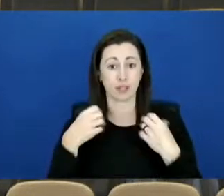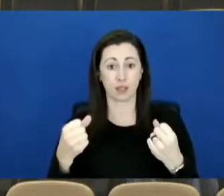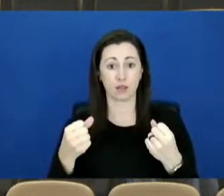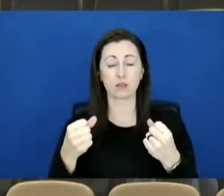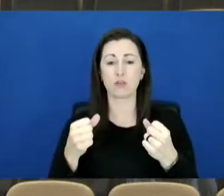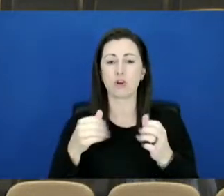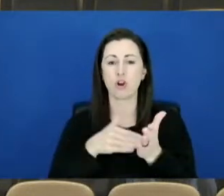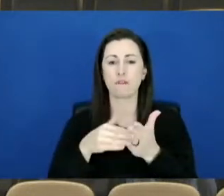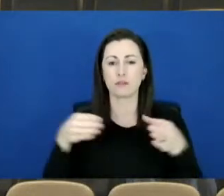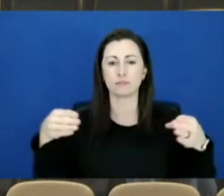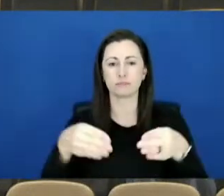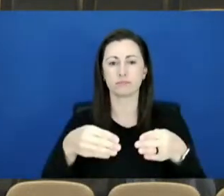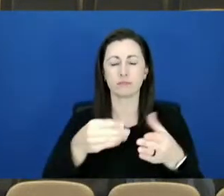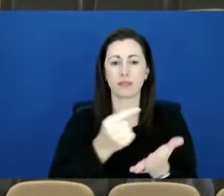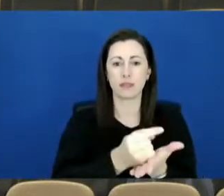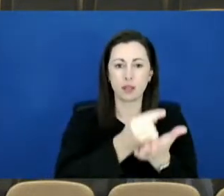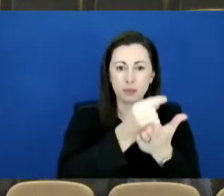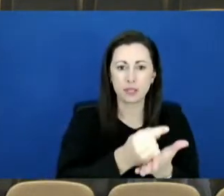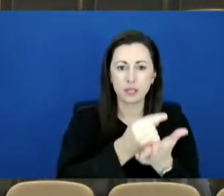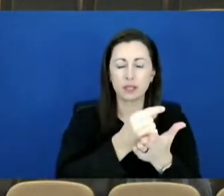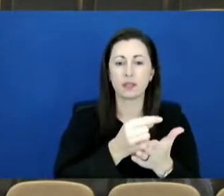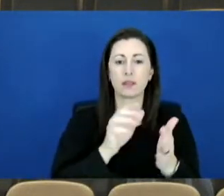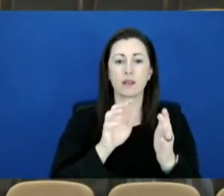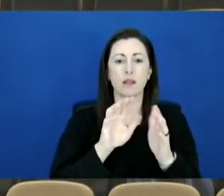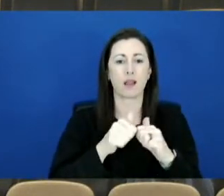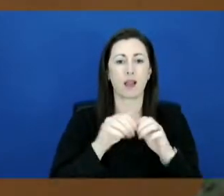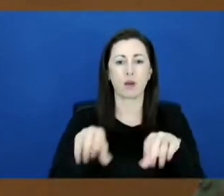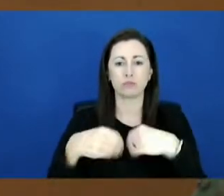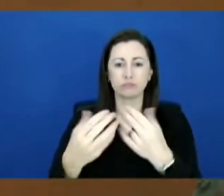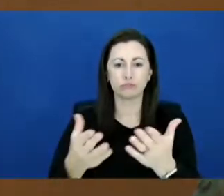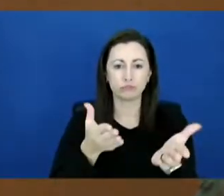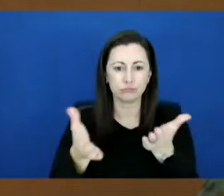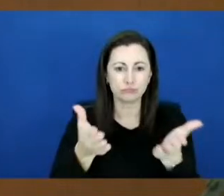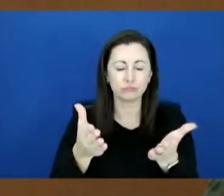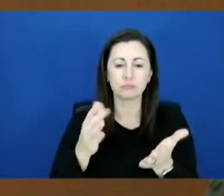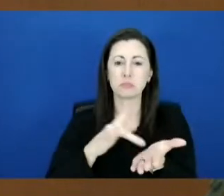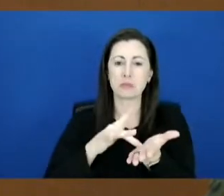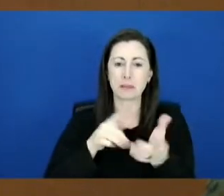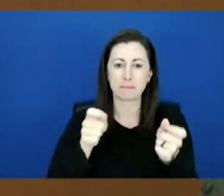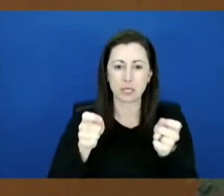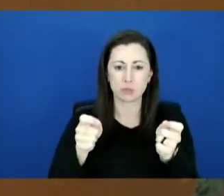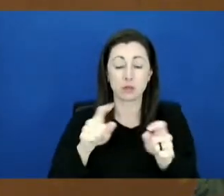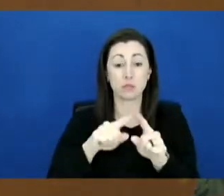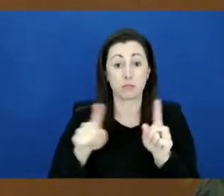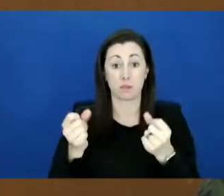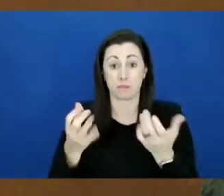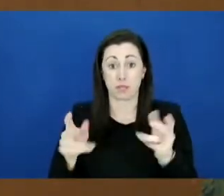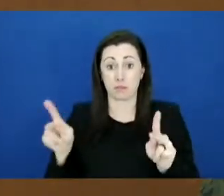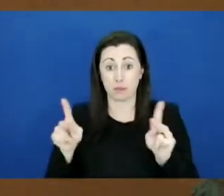WHEN WE TALK ABOUT MENTAL HEALTH, A LOT OF FOCUS IS ON